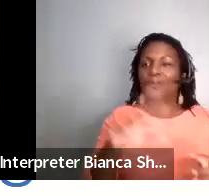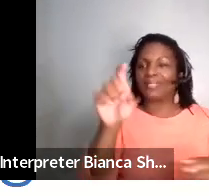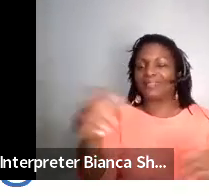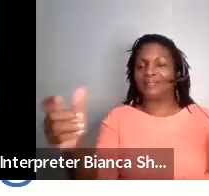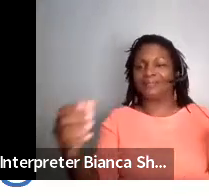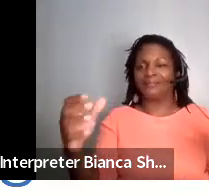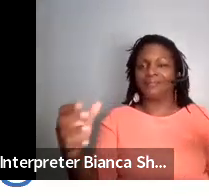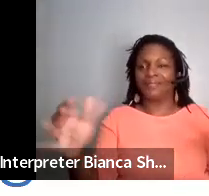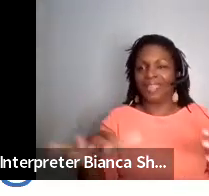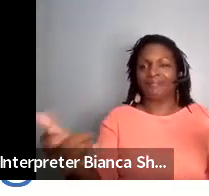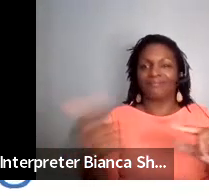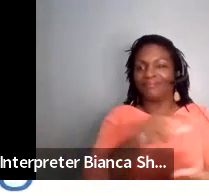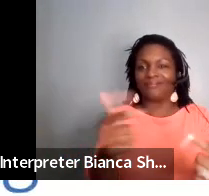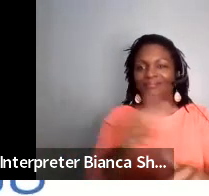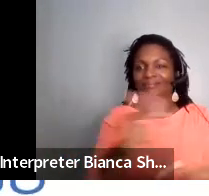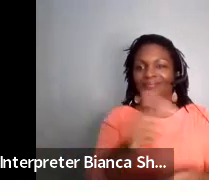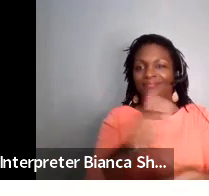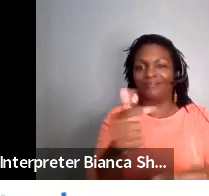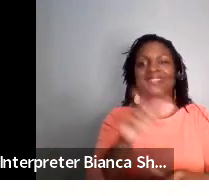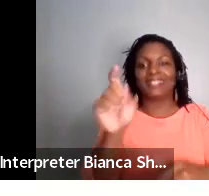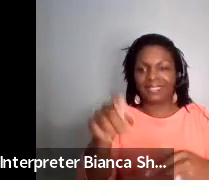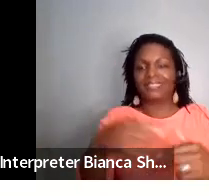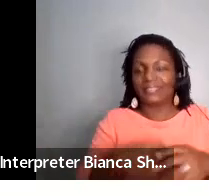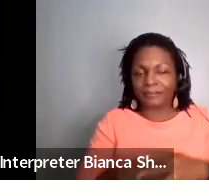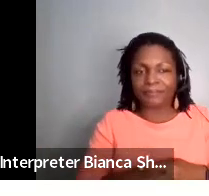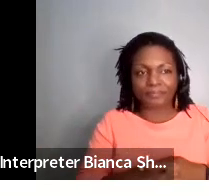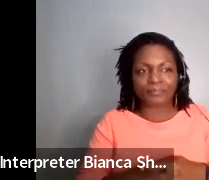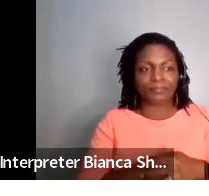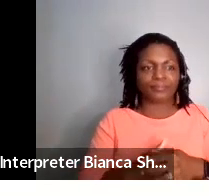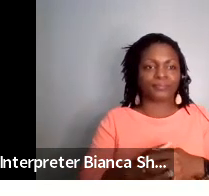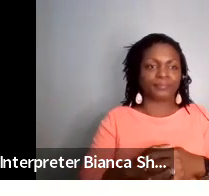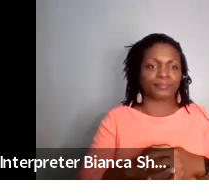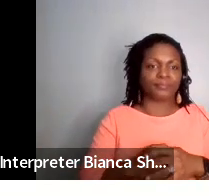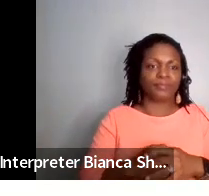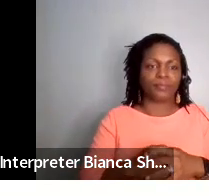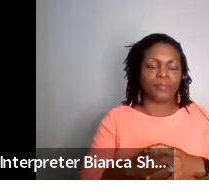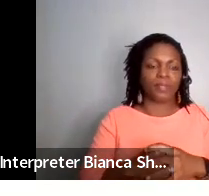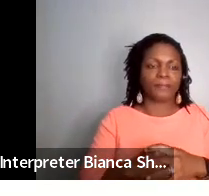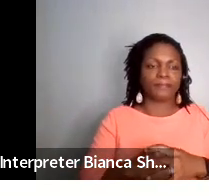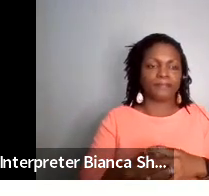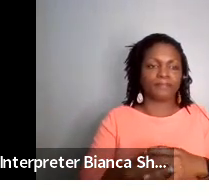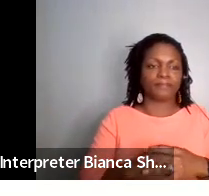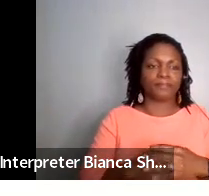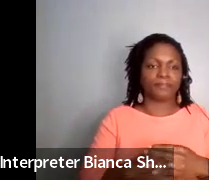one or law enforcement at the same our top accomplishments to date.